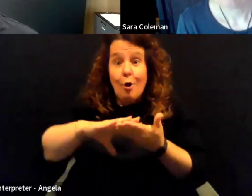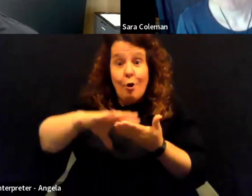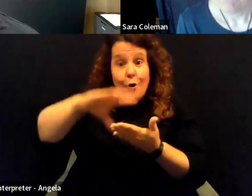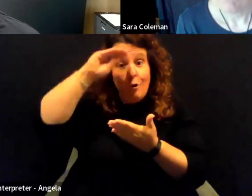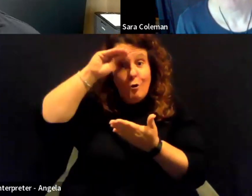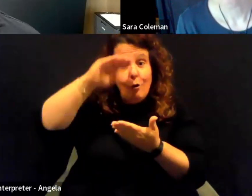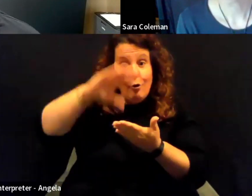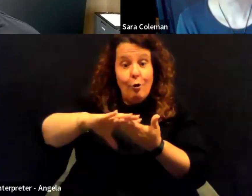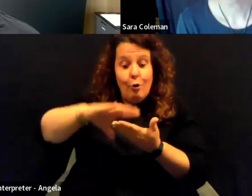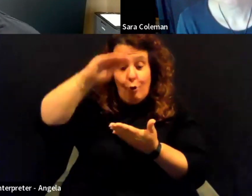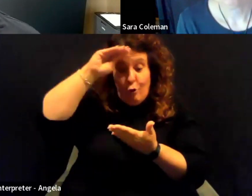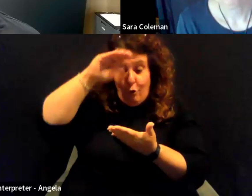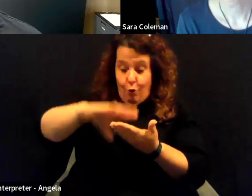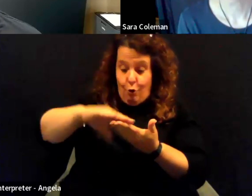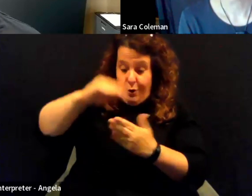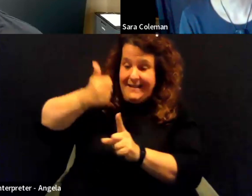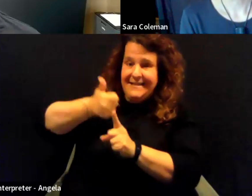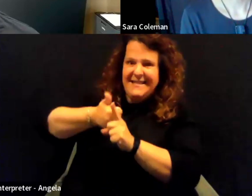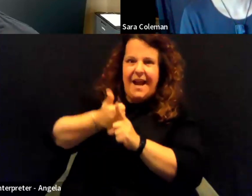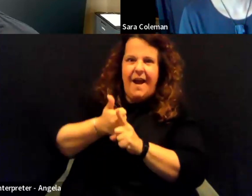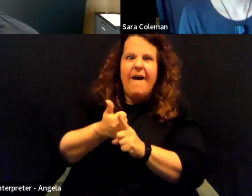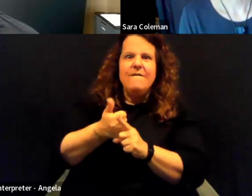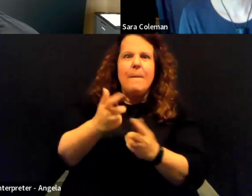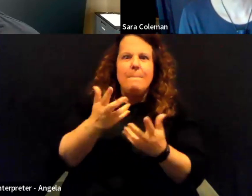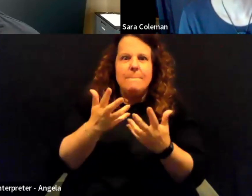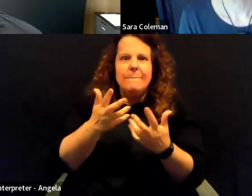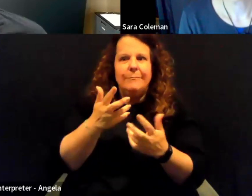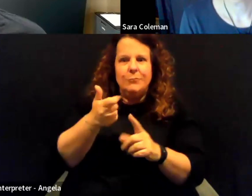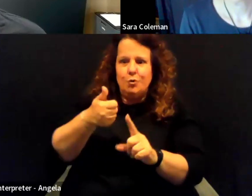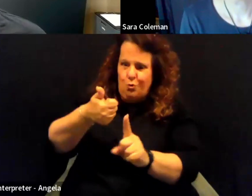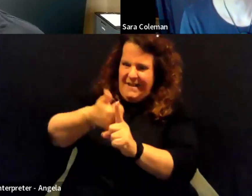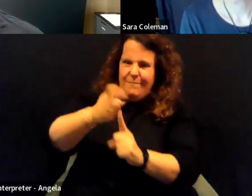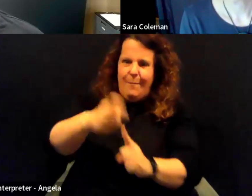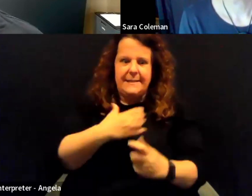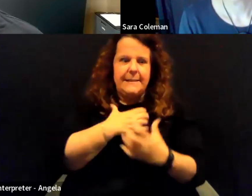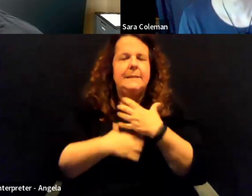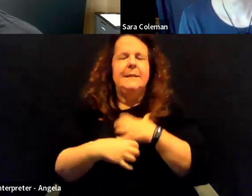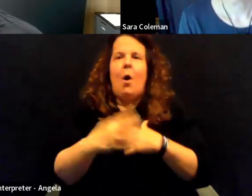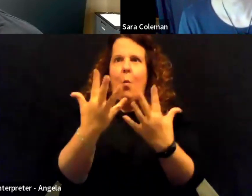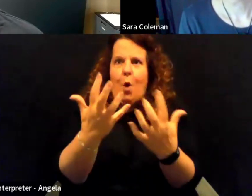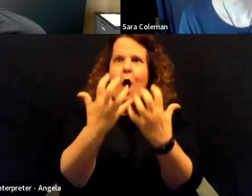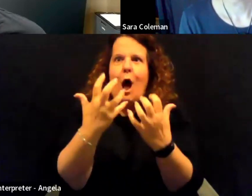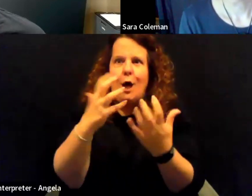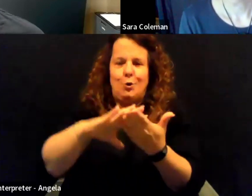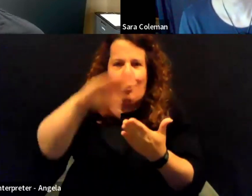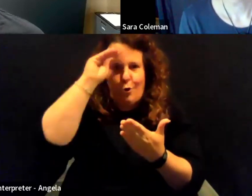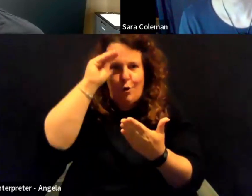There has to be a hunger for learning in order for somebody to learn, like, they have to want it.